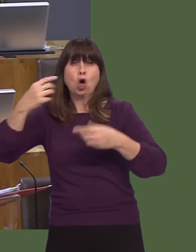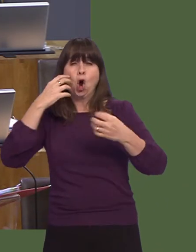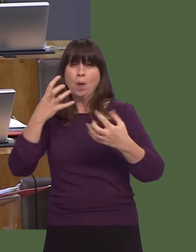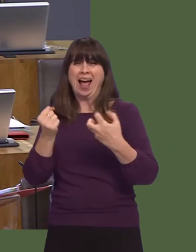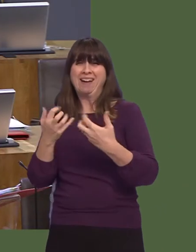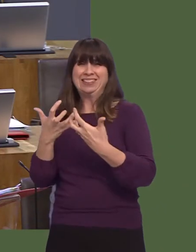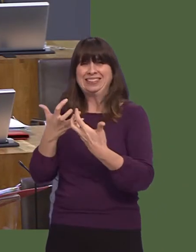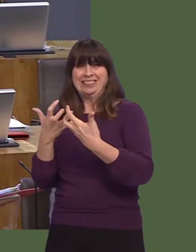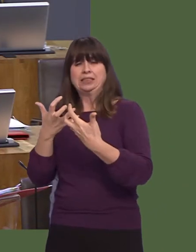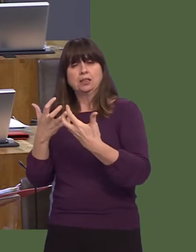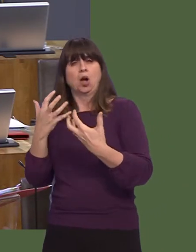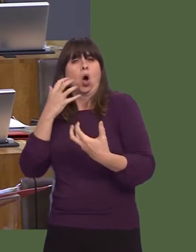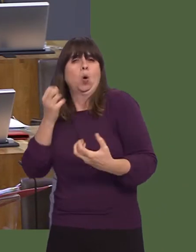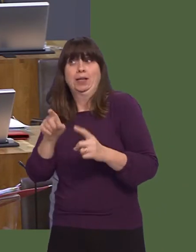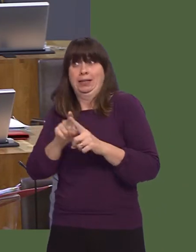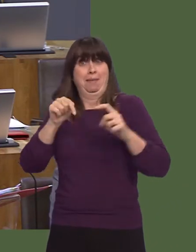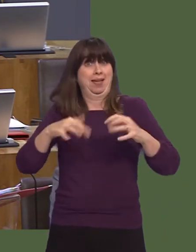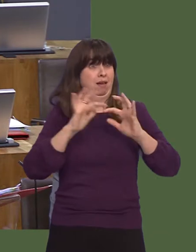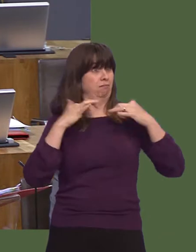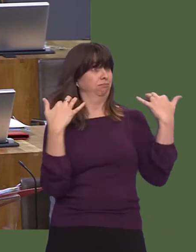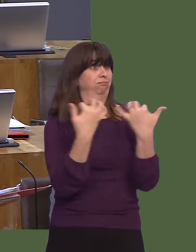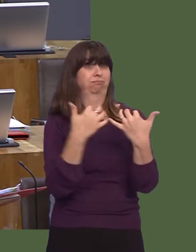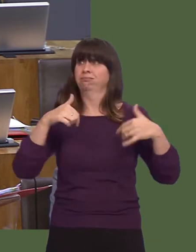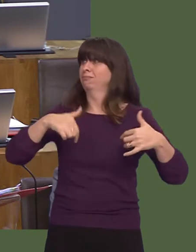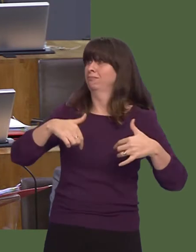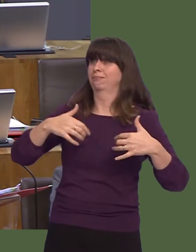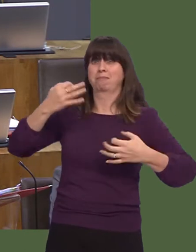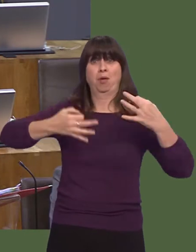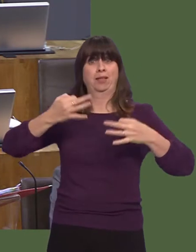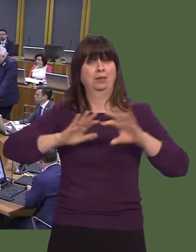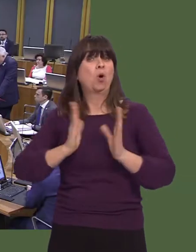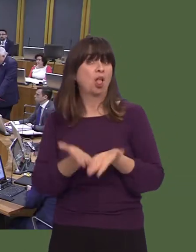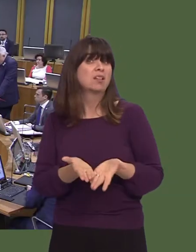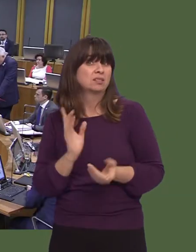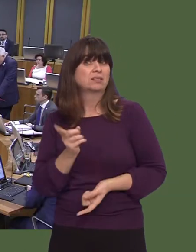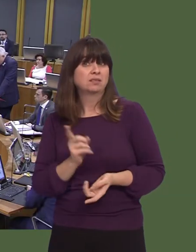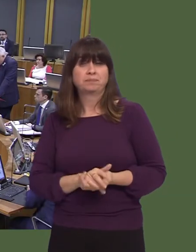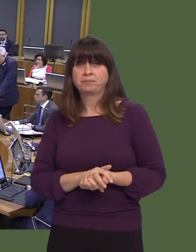this Chamber will recognise that, particularly my fellow party leaders. I will continue to